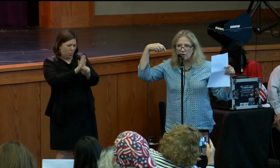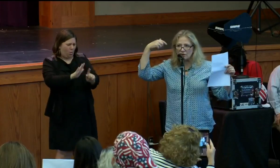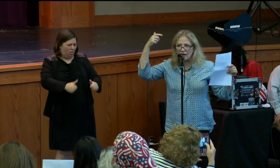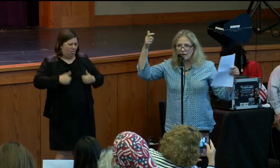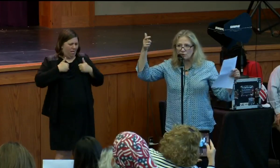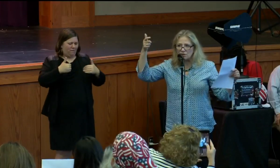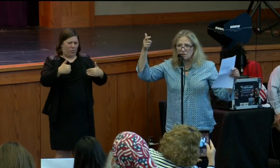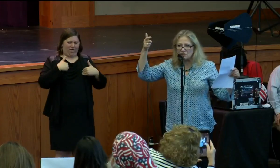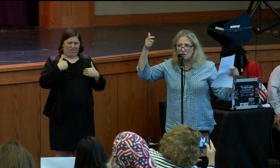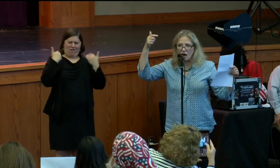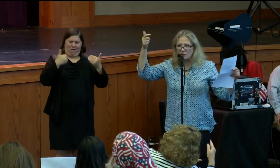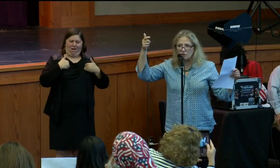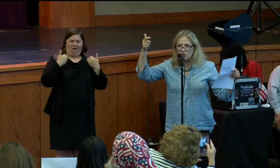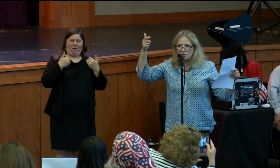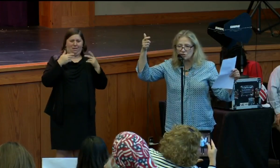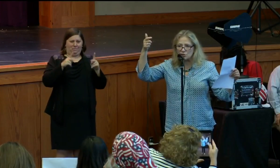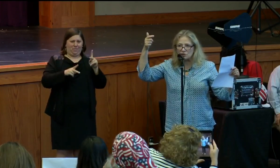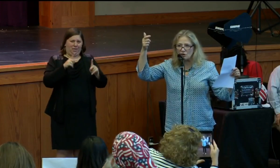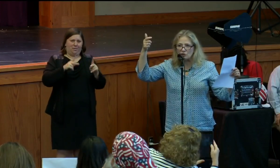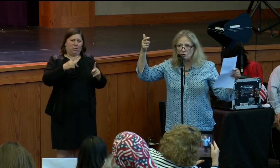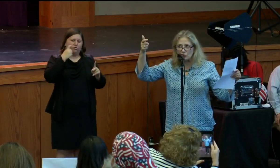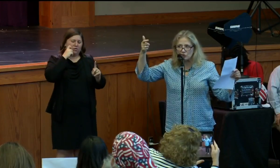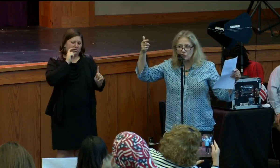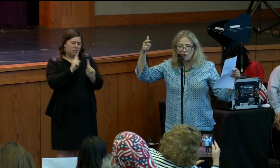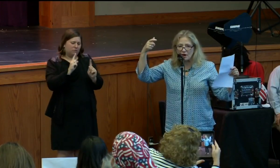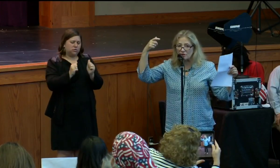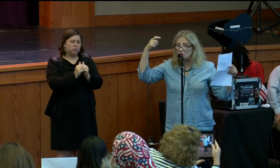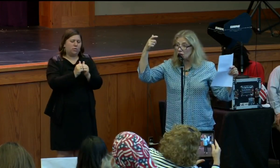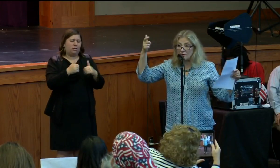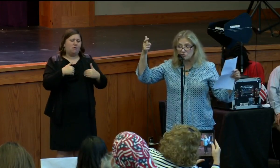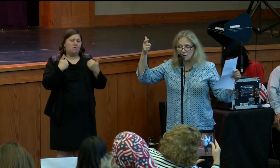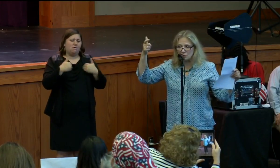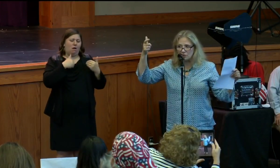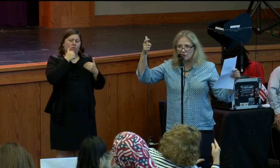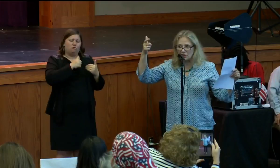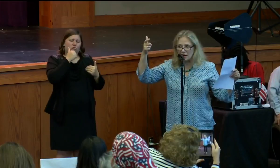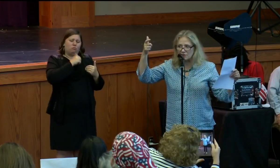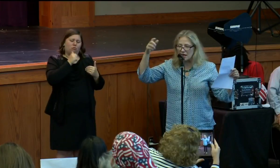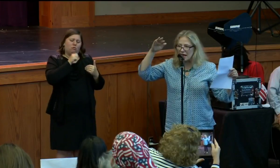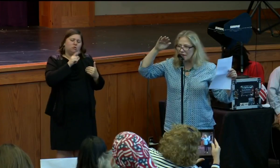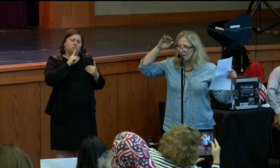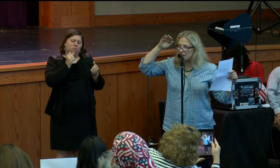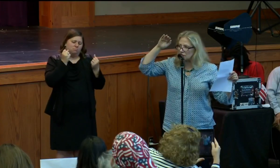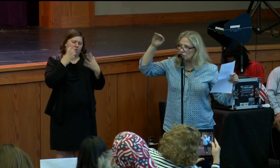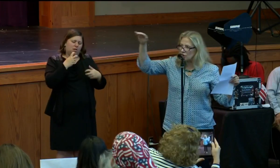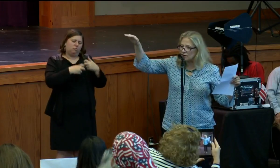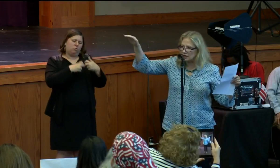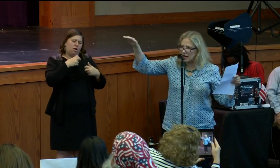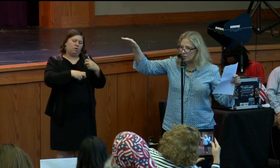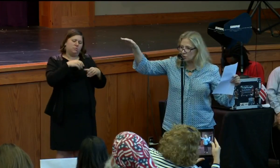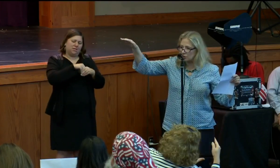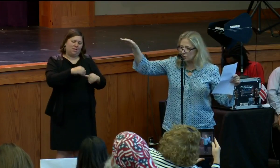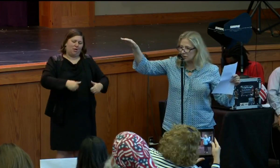WE HAVE HAD RECENT CONVERSATIONS WITH YOUNG GIRLS WHO ARE HAVING A LOT OF TROUBLE IN THEIR LIVES AND THEY CAN LOOK AT THE CAPITOL